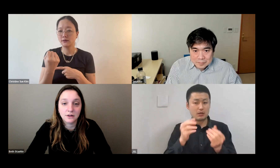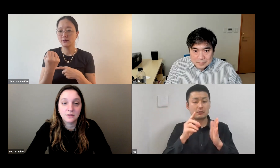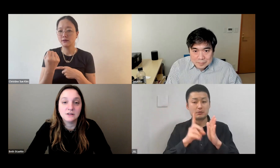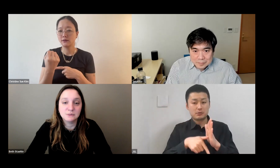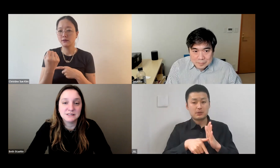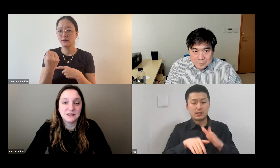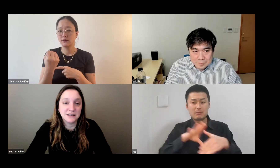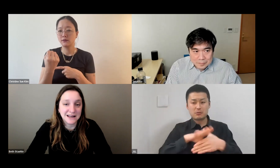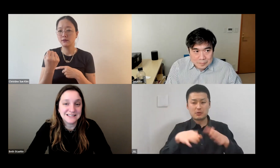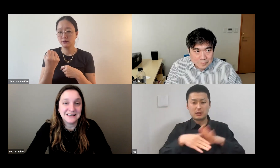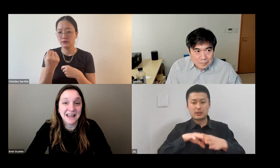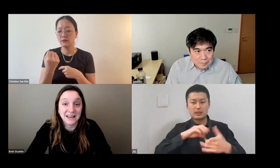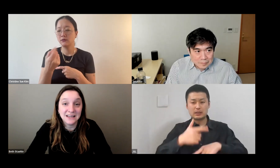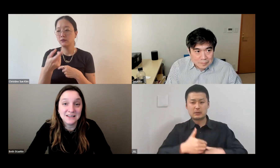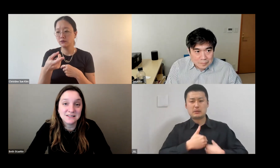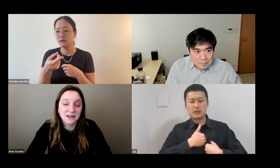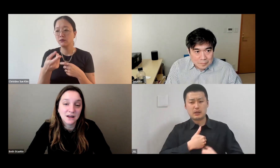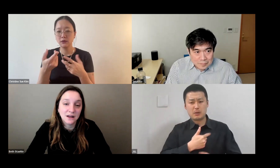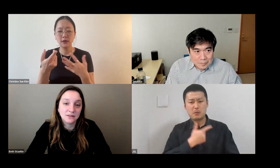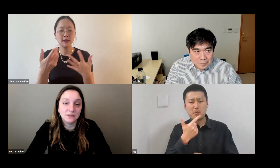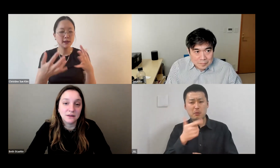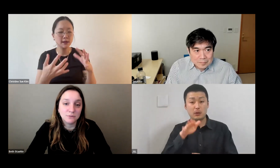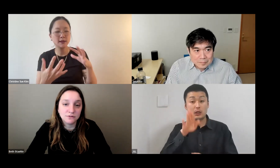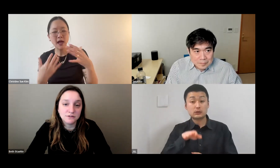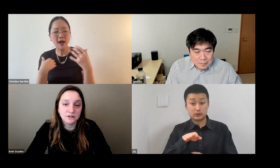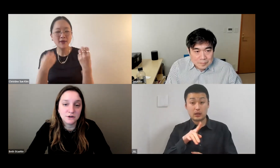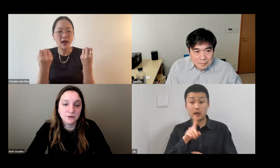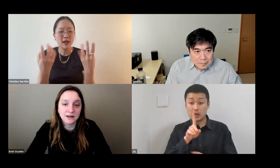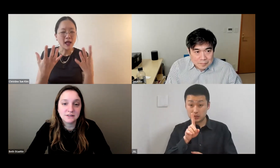This was in the 1980s that they moved to the US